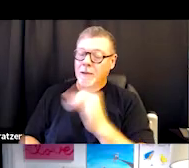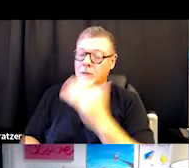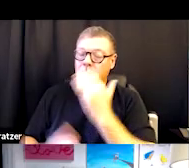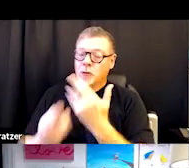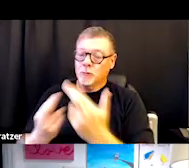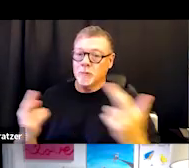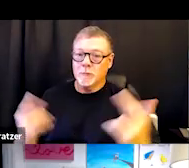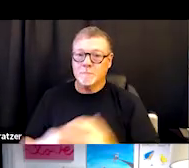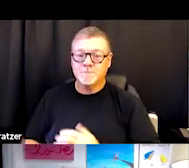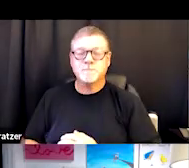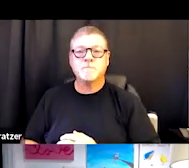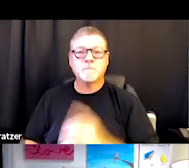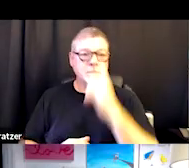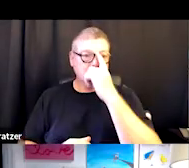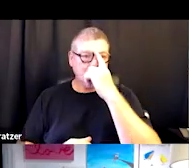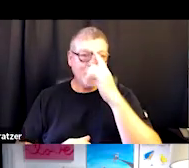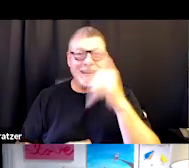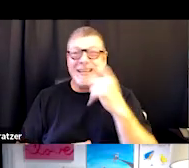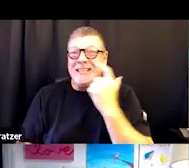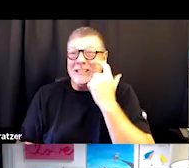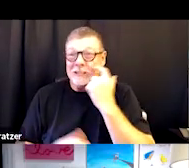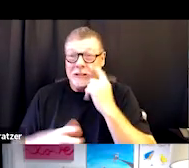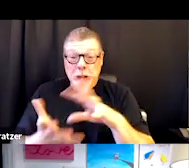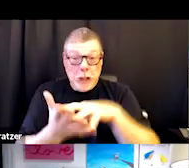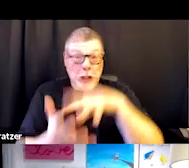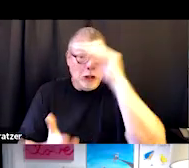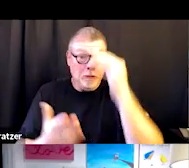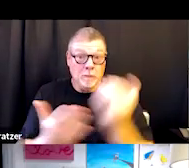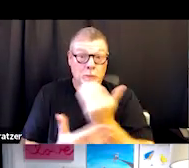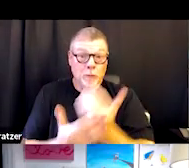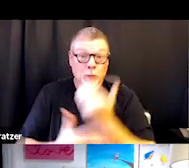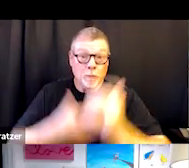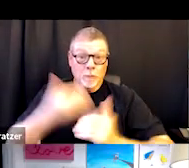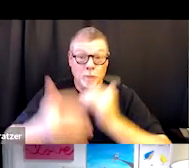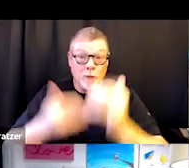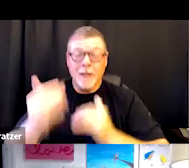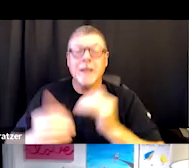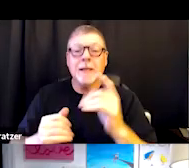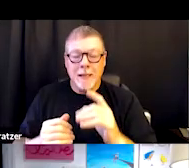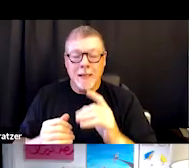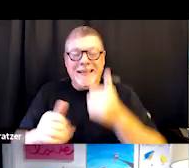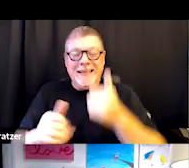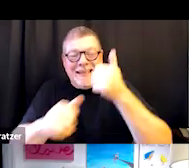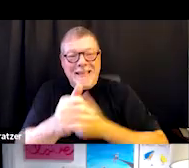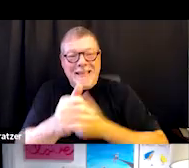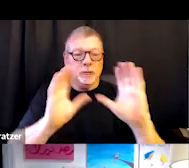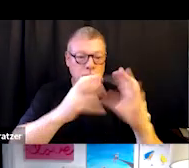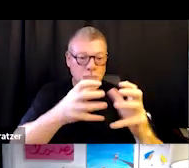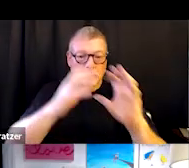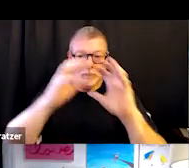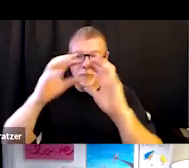So for those folks who are just learning the process now, each of these pieces will help to support you in that.